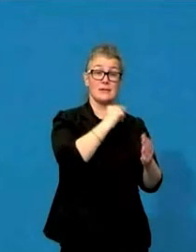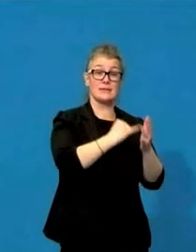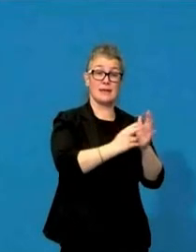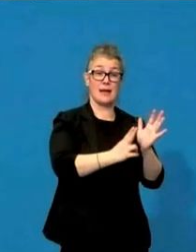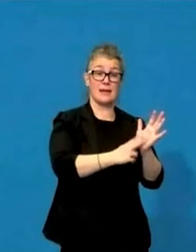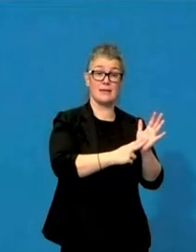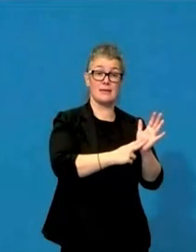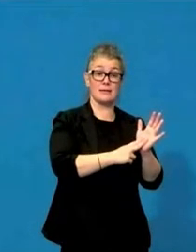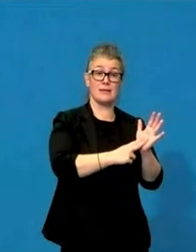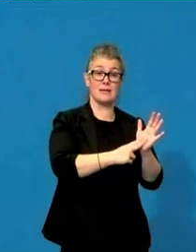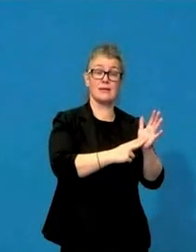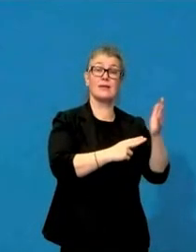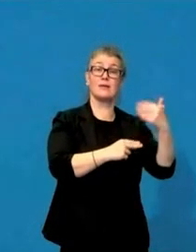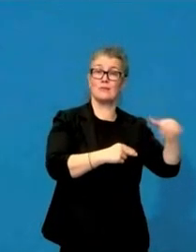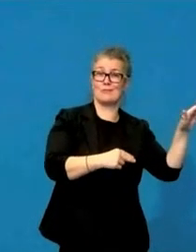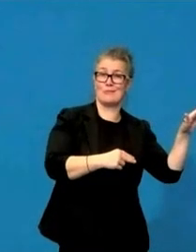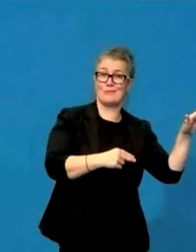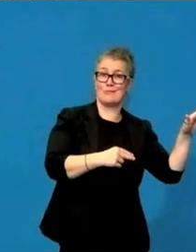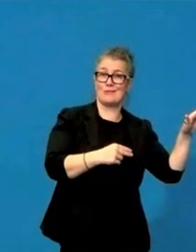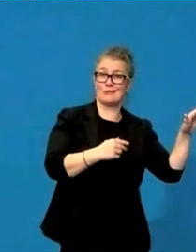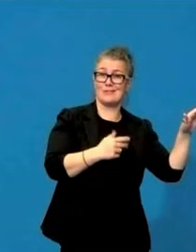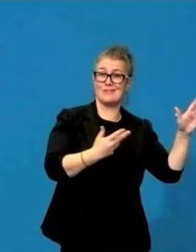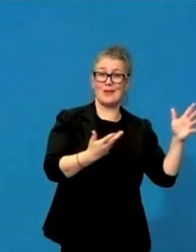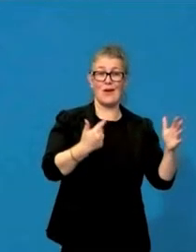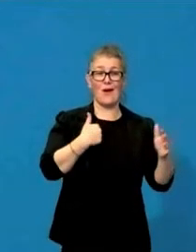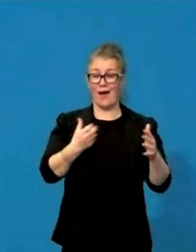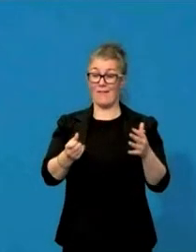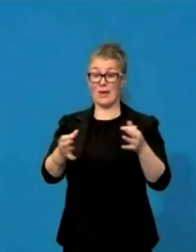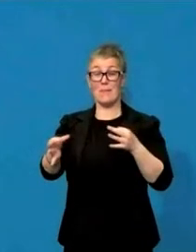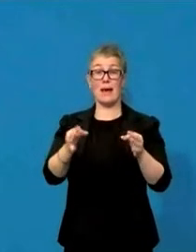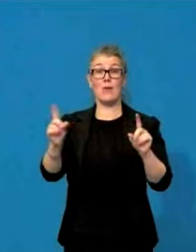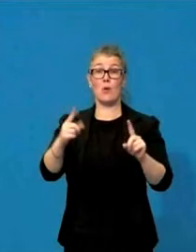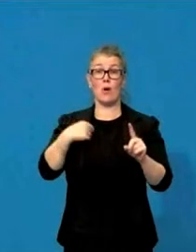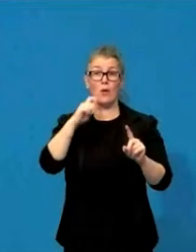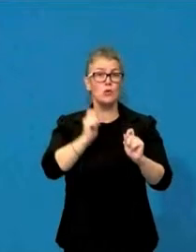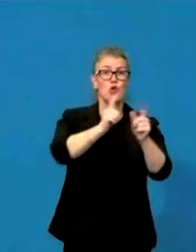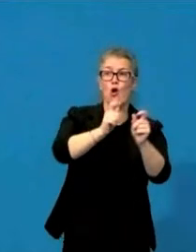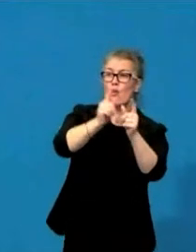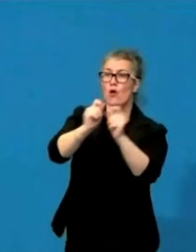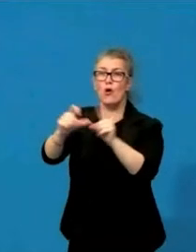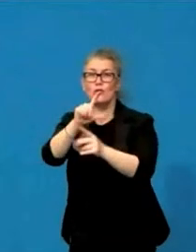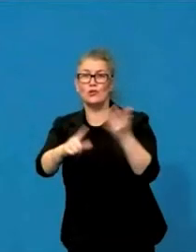with us, so I had this planned life that I was going to go and do lots of stuff but, bang, I had to look after four children.